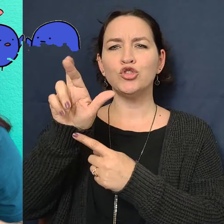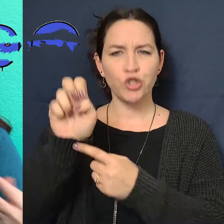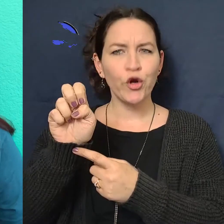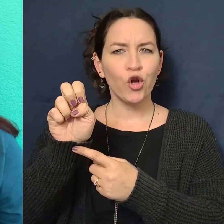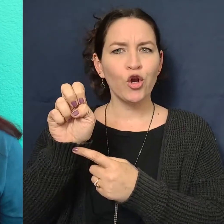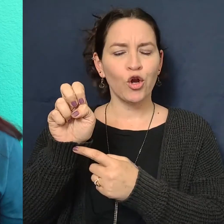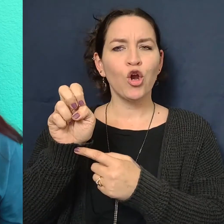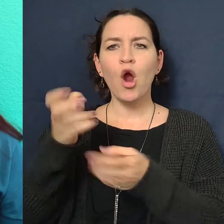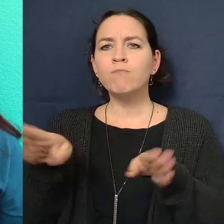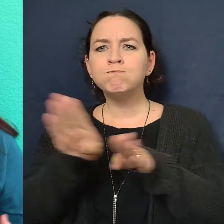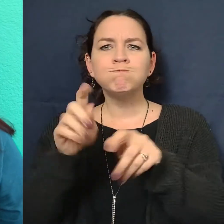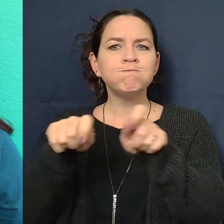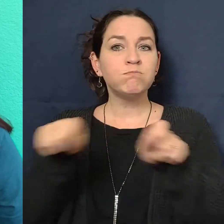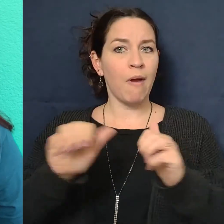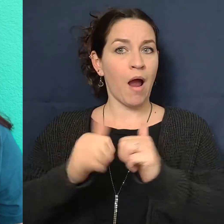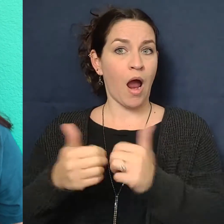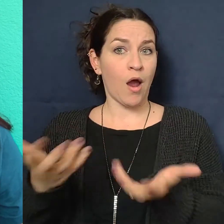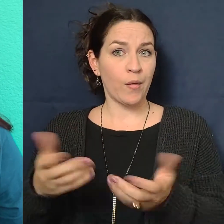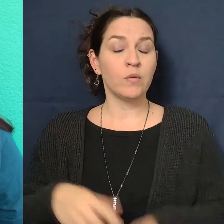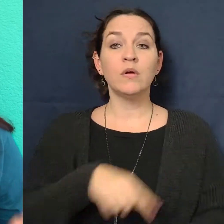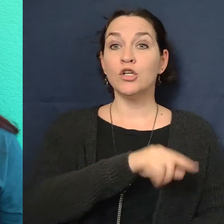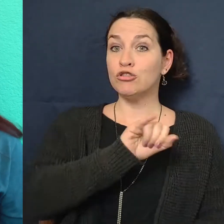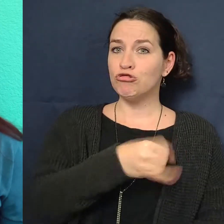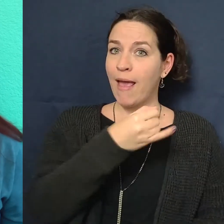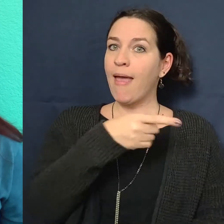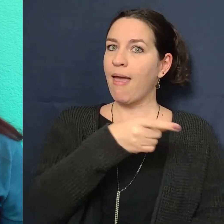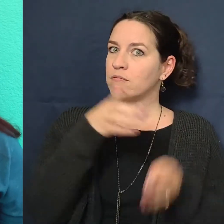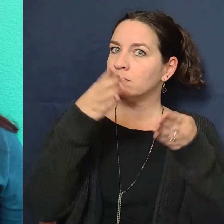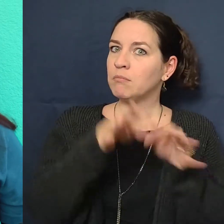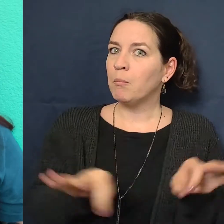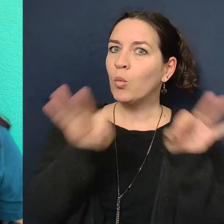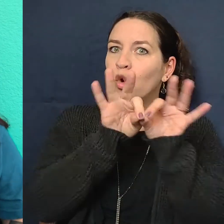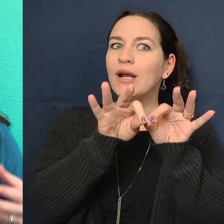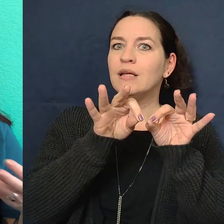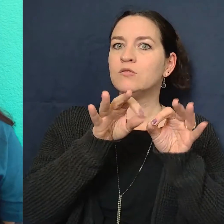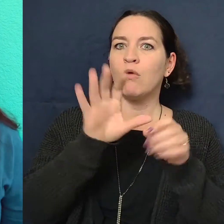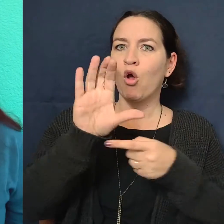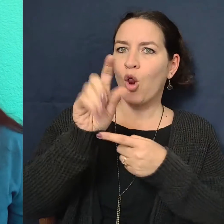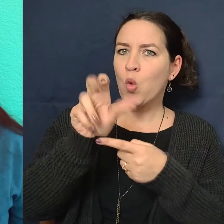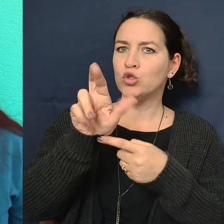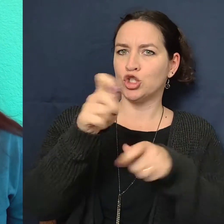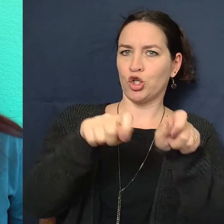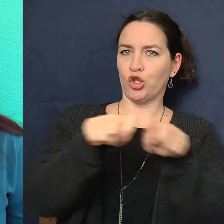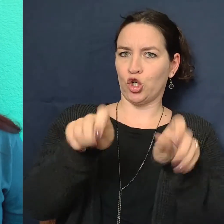For Judgers, closure is going to be something that is, one - really important and, two - will likely need to be very tangible.